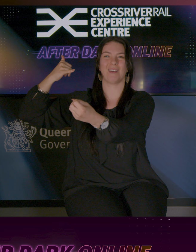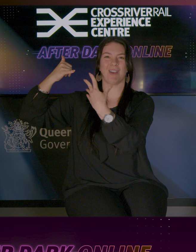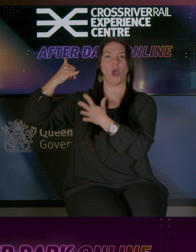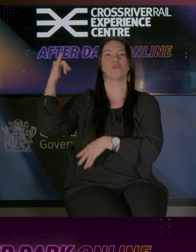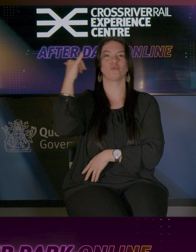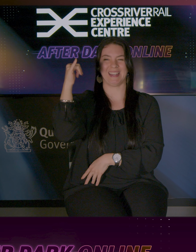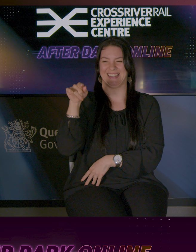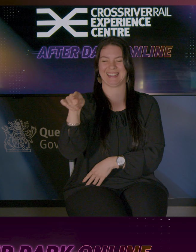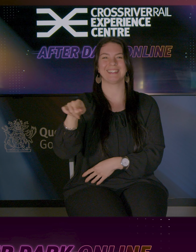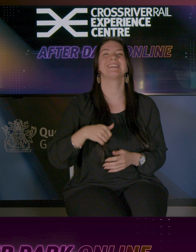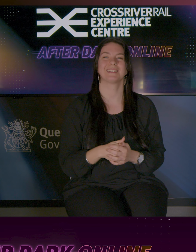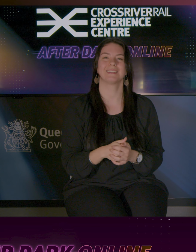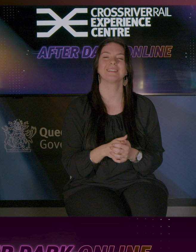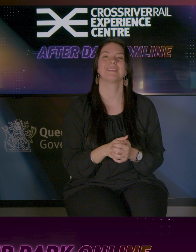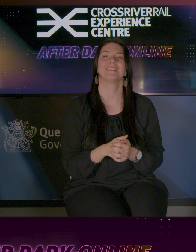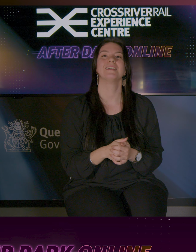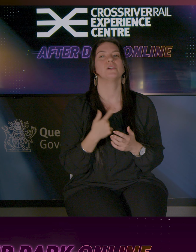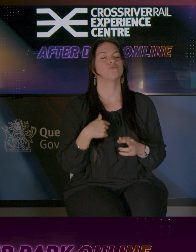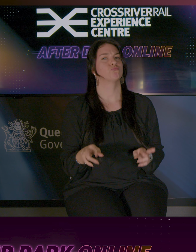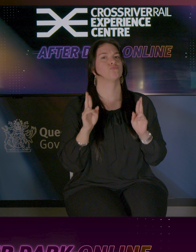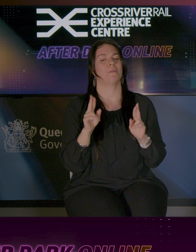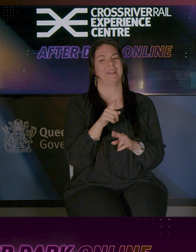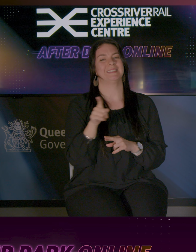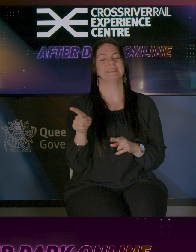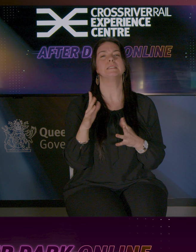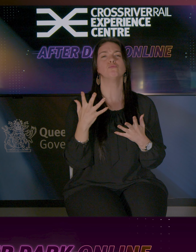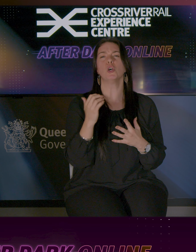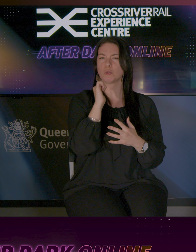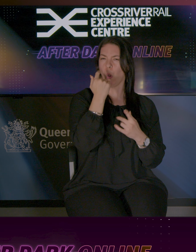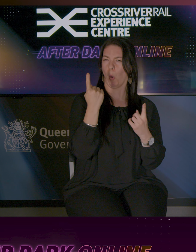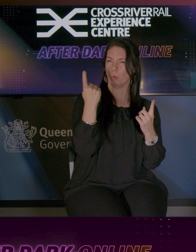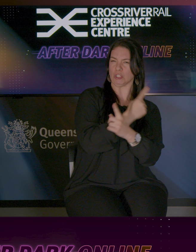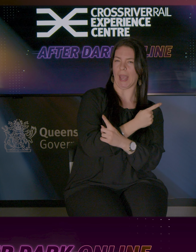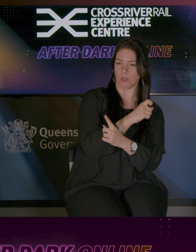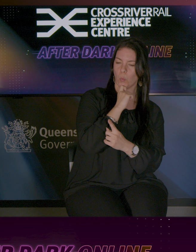we hope that this small change will help to improve Communications for all people